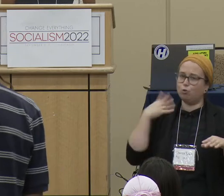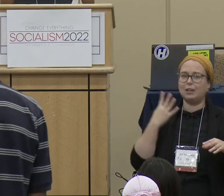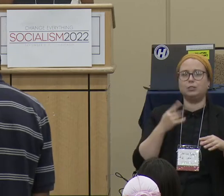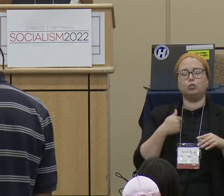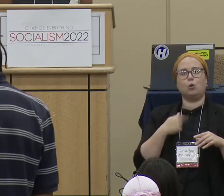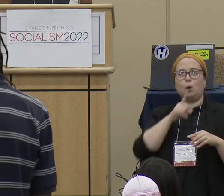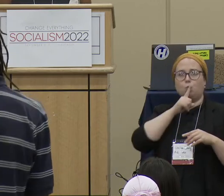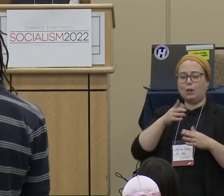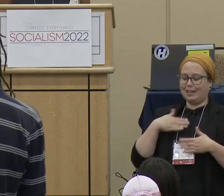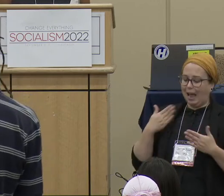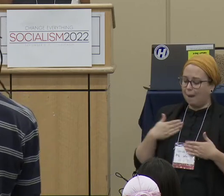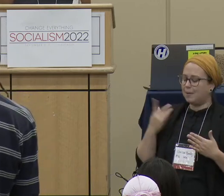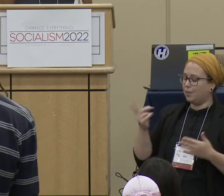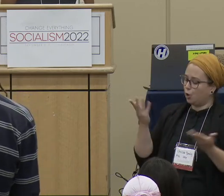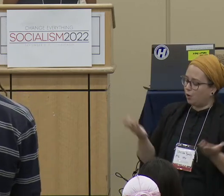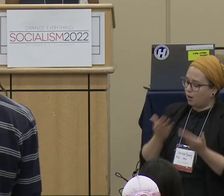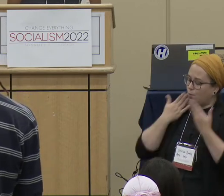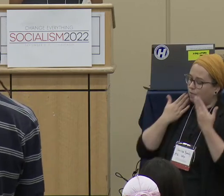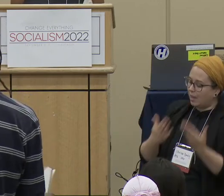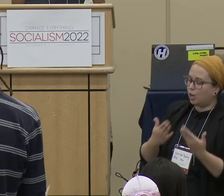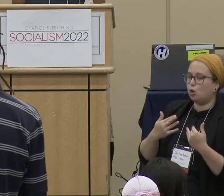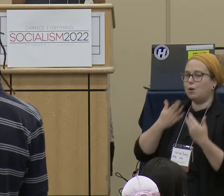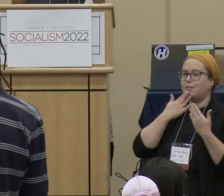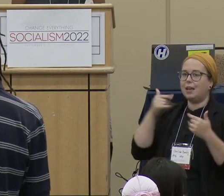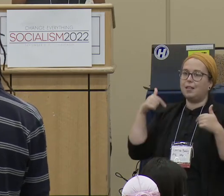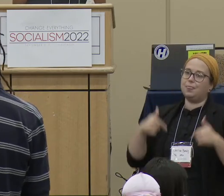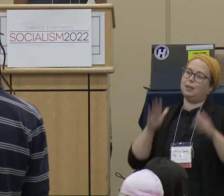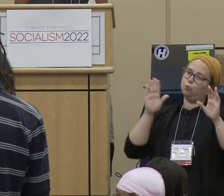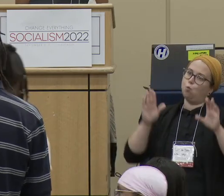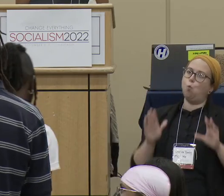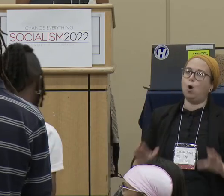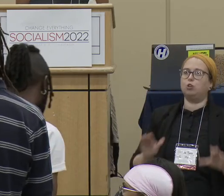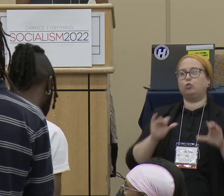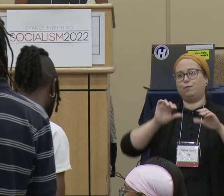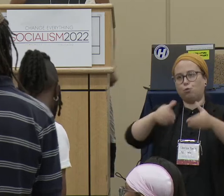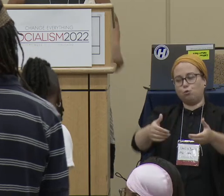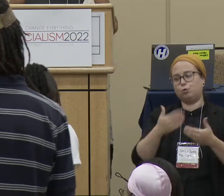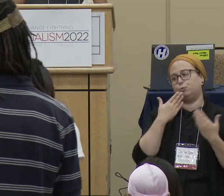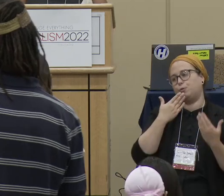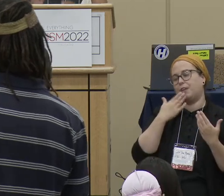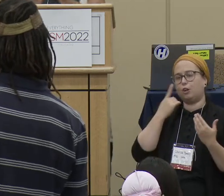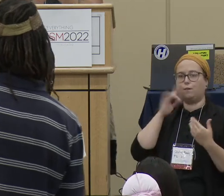with children . Drives me crazy. I want to say that to plant a seed. Thank you, and to thank this wonderful